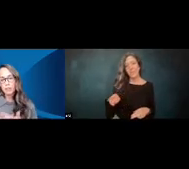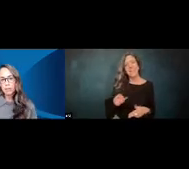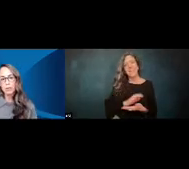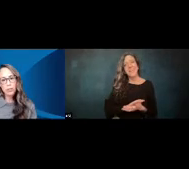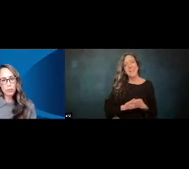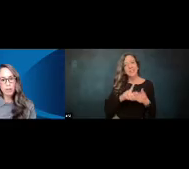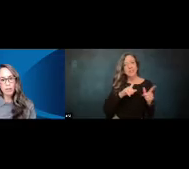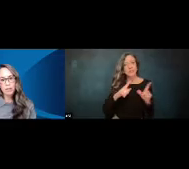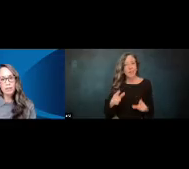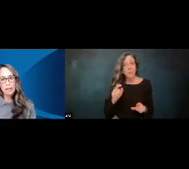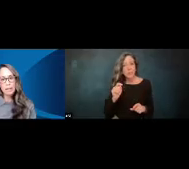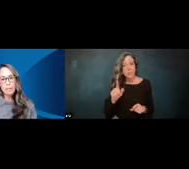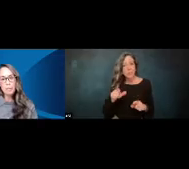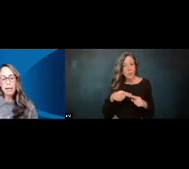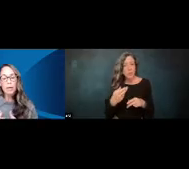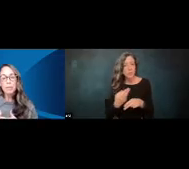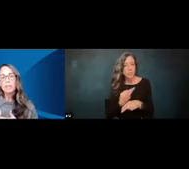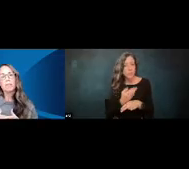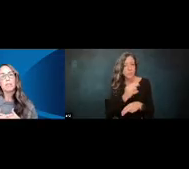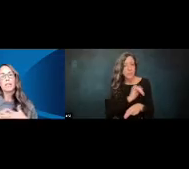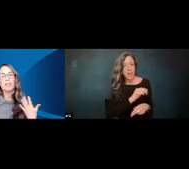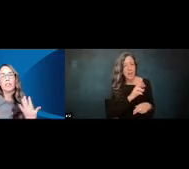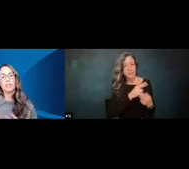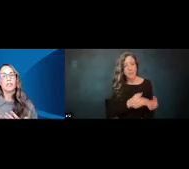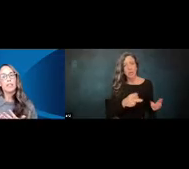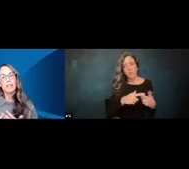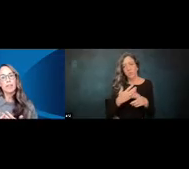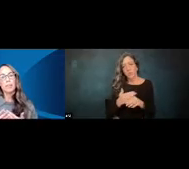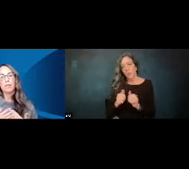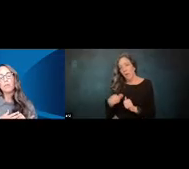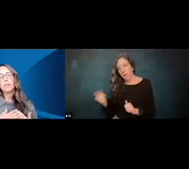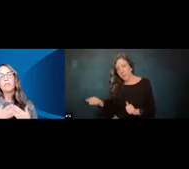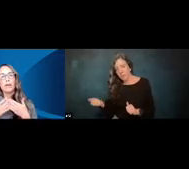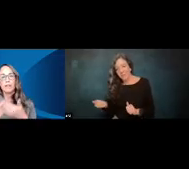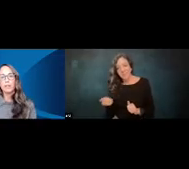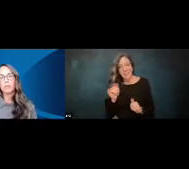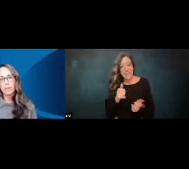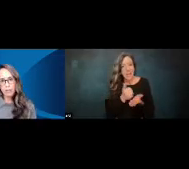sharing this resource with others by helping to create a shared understanding before you dive into